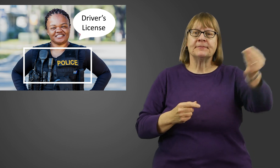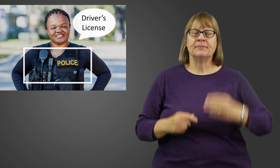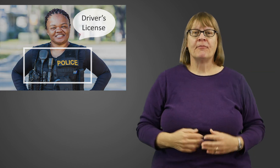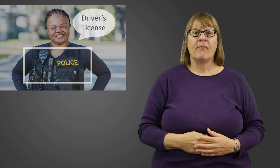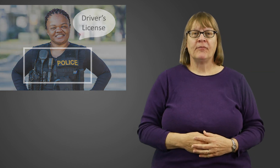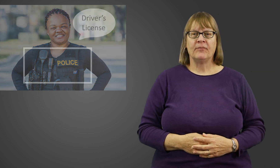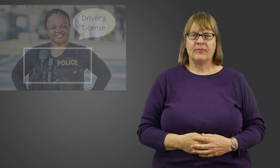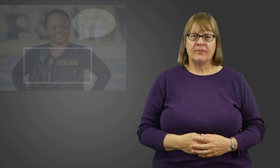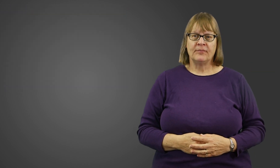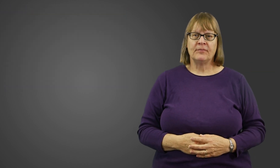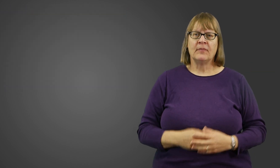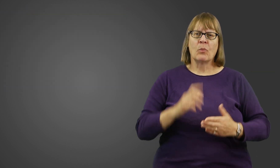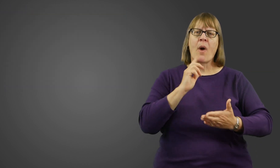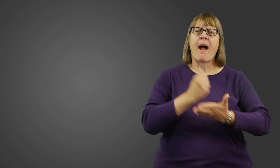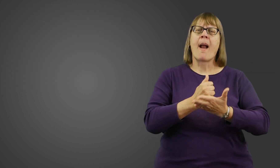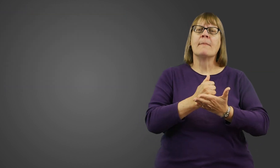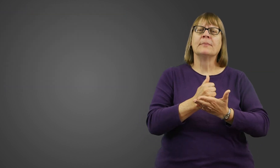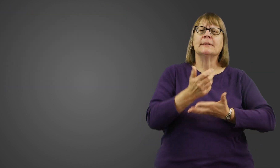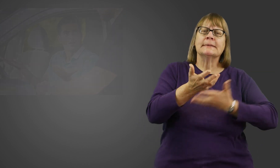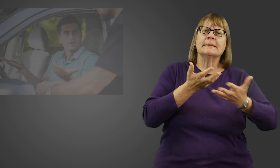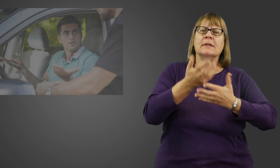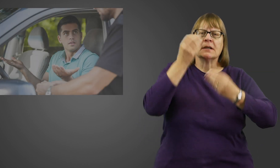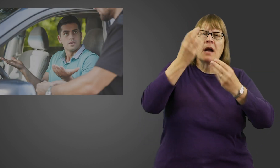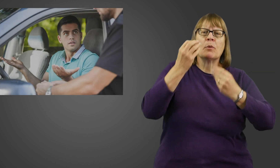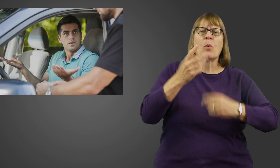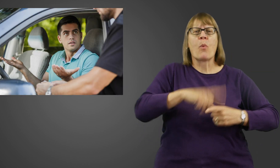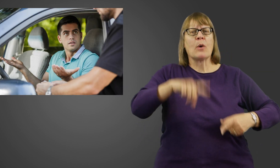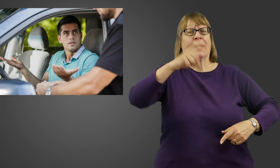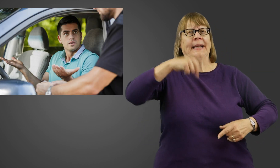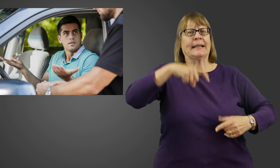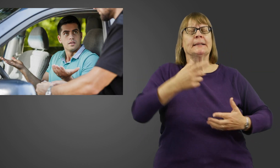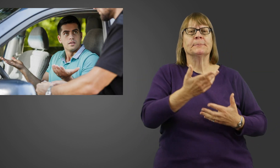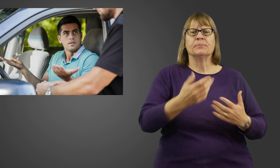and this helps to fill in context that may be missing.